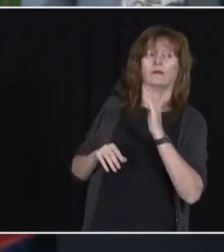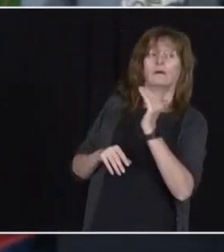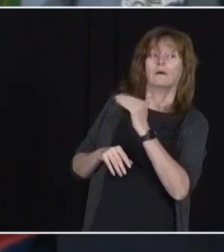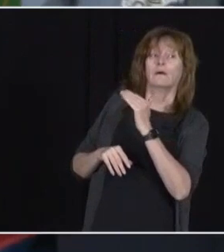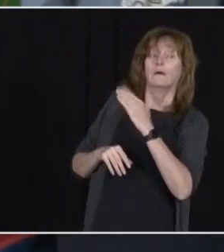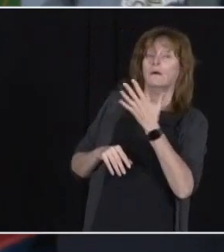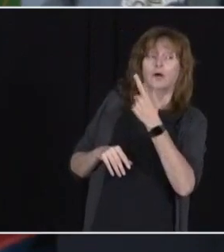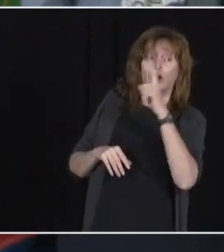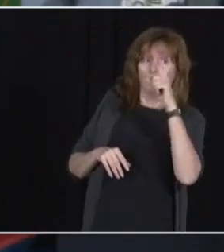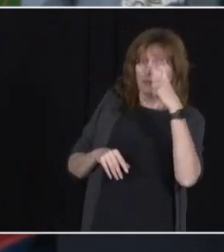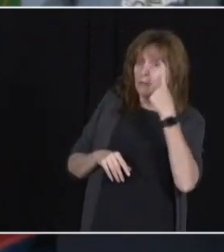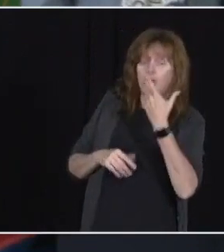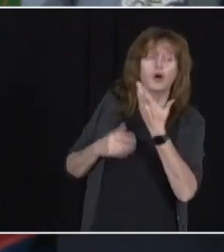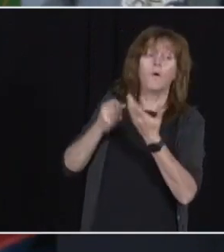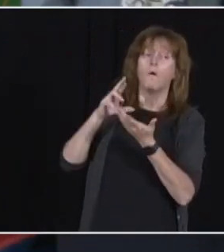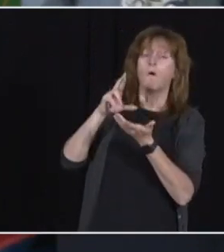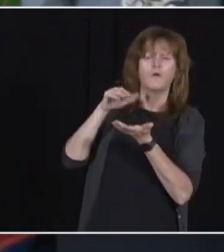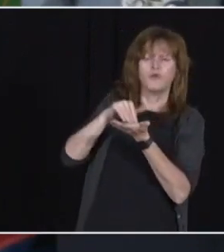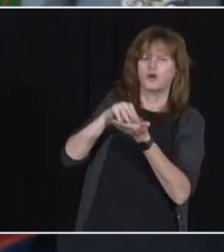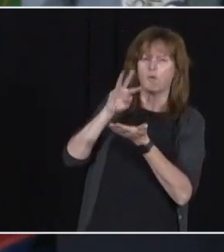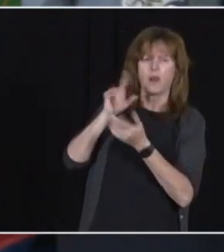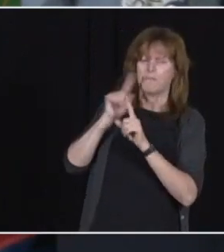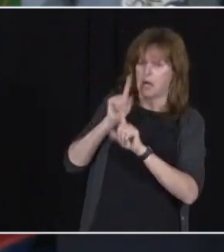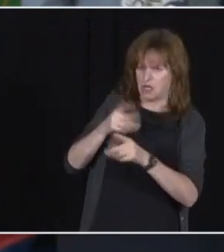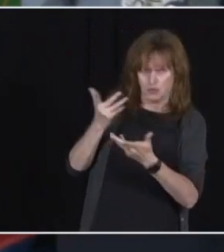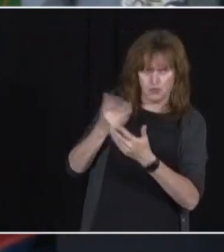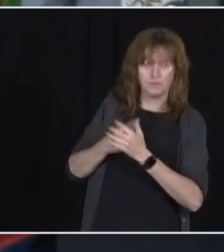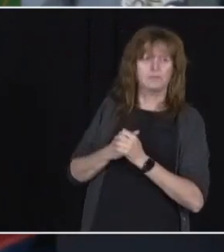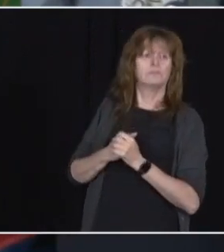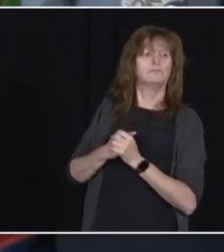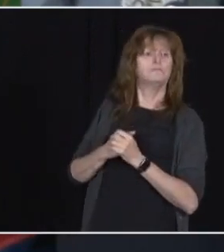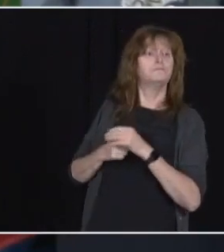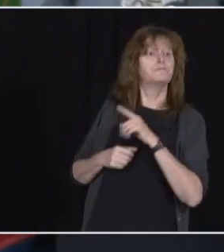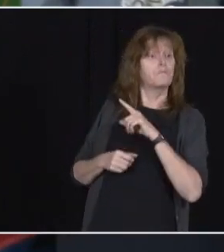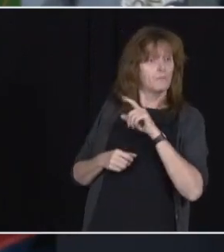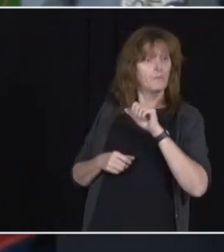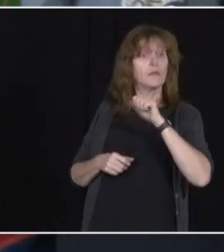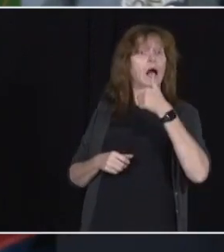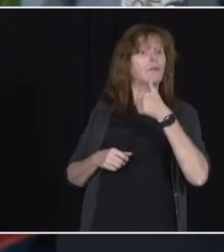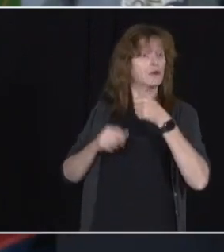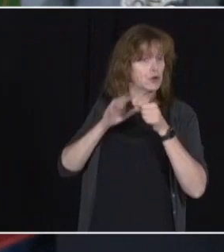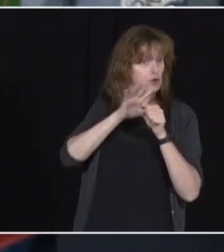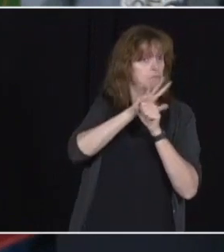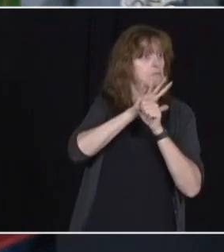And I'm not sure, premier if you want to answer this question or if it's for both of you, other